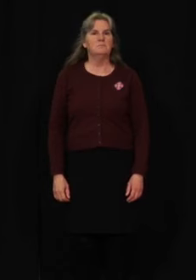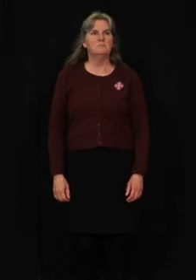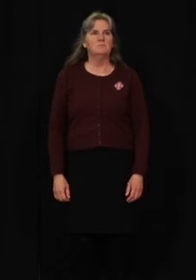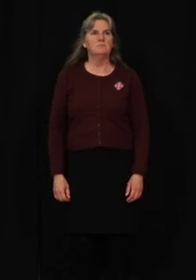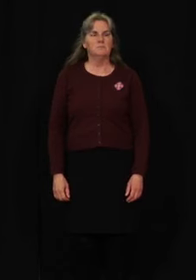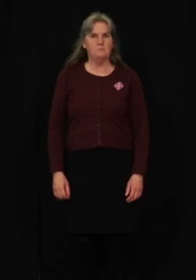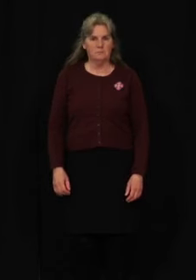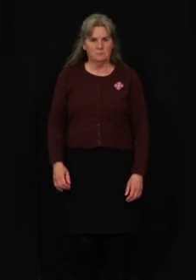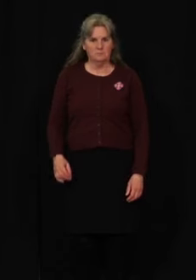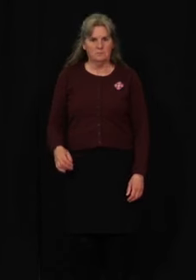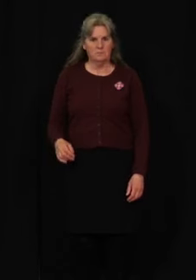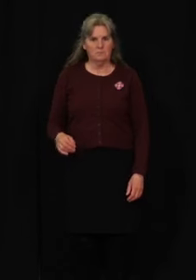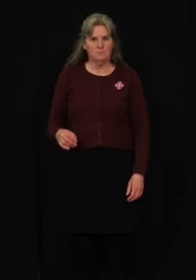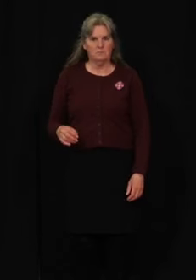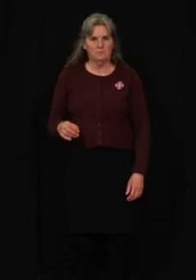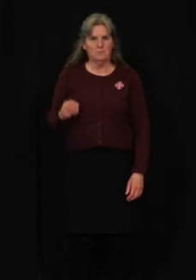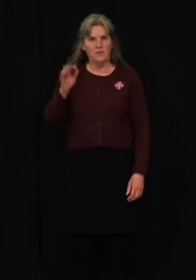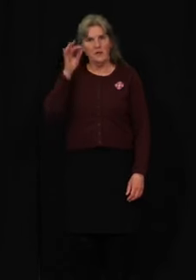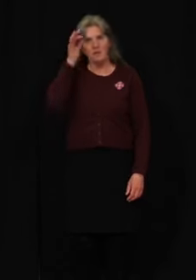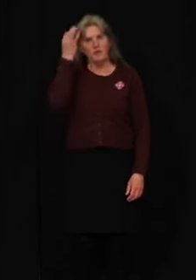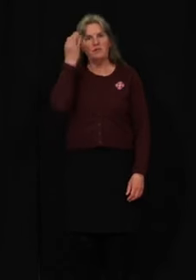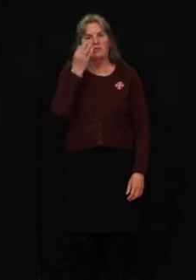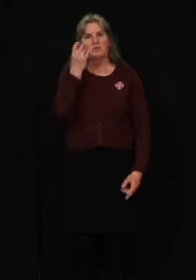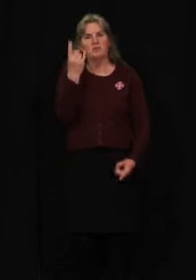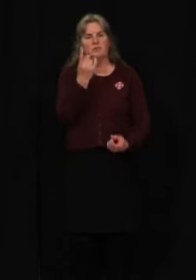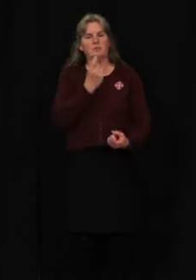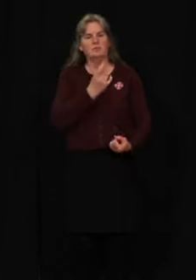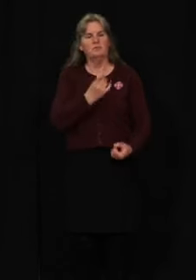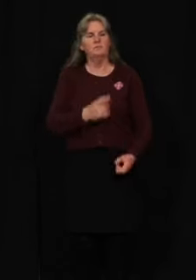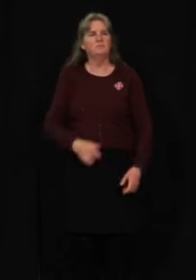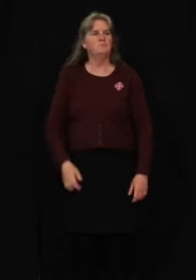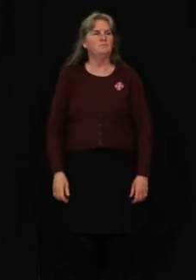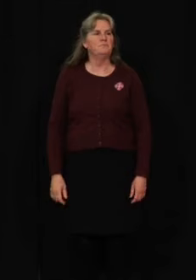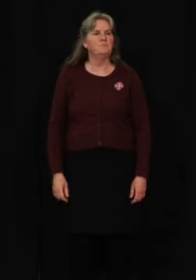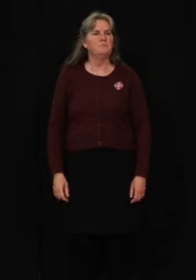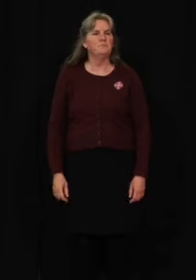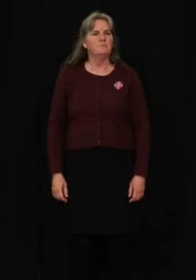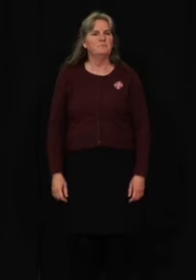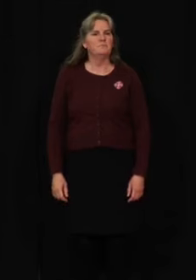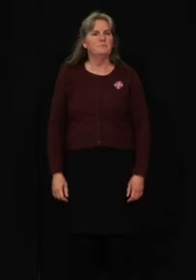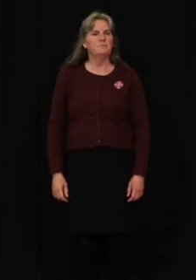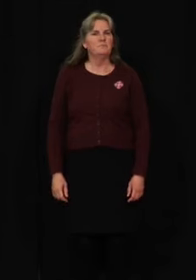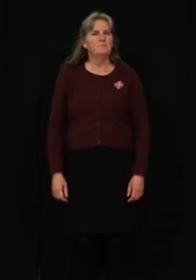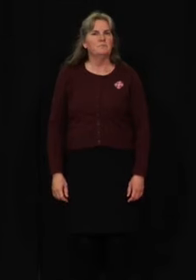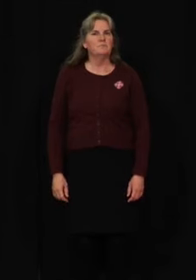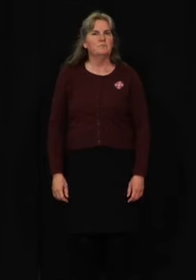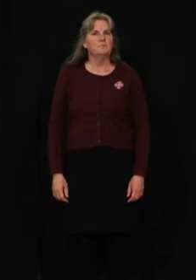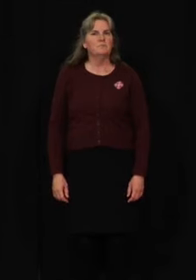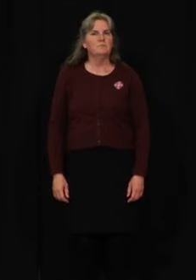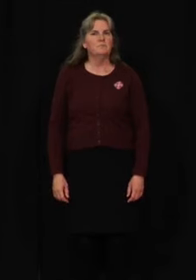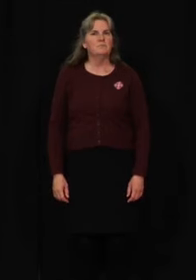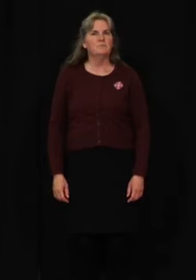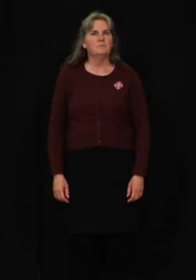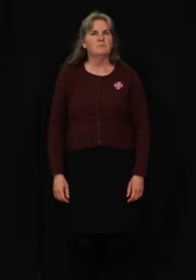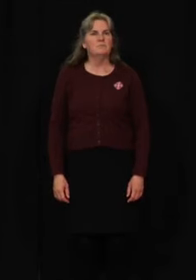As the premier said, it is not everything happening on day one. It will take a couple of weeks